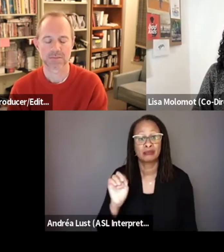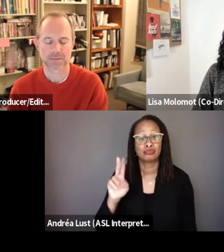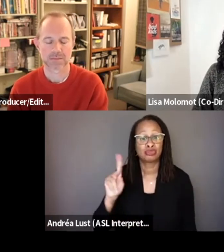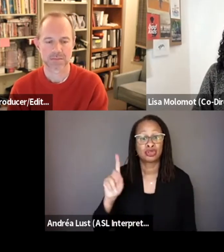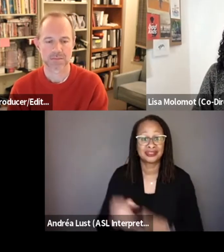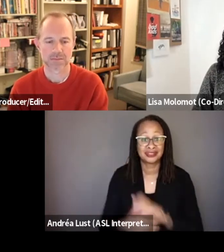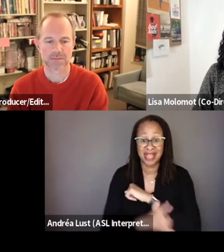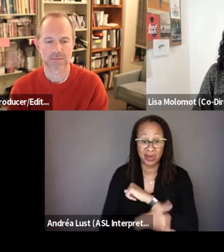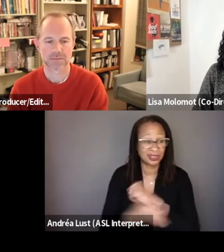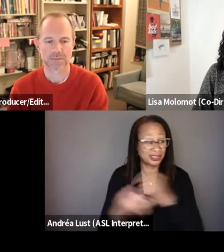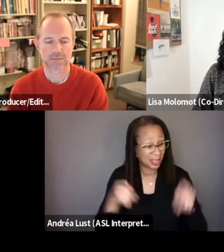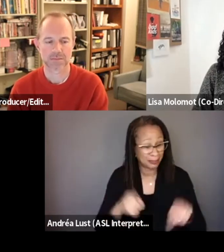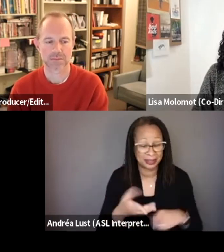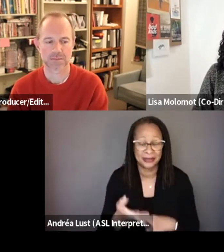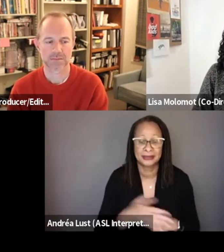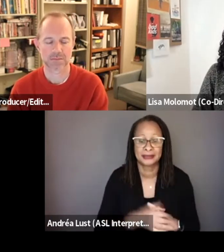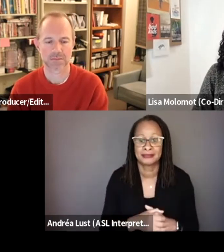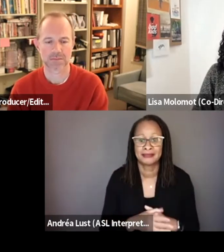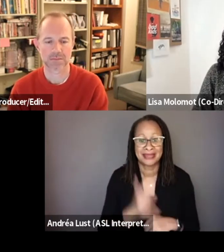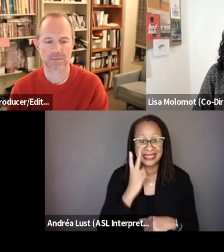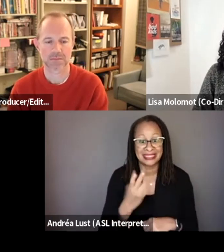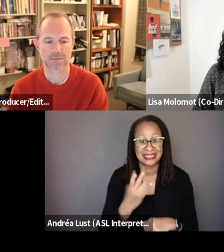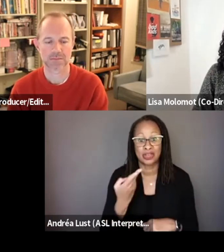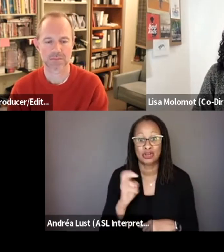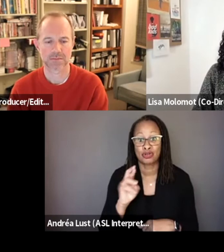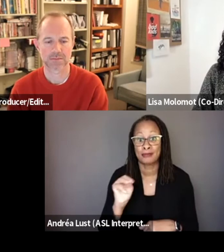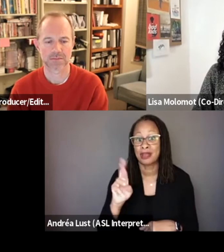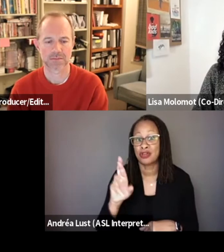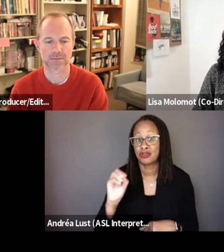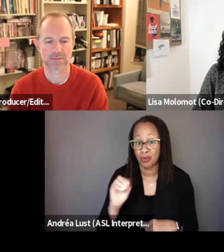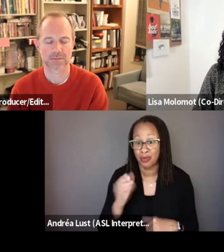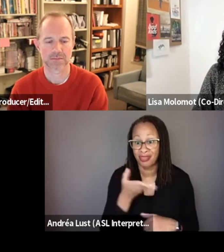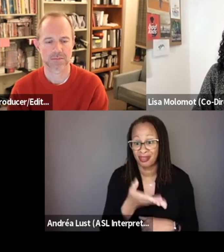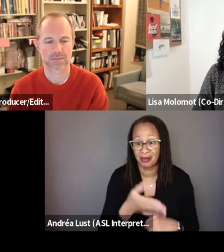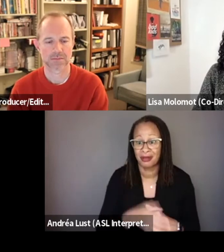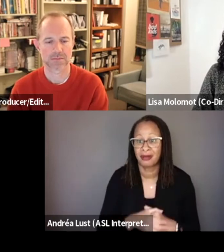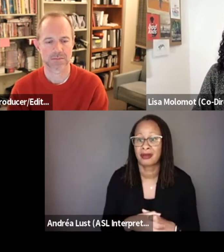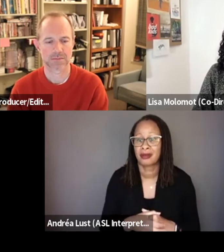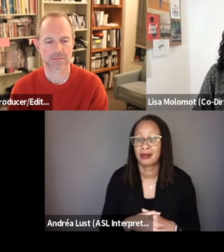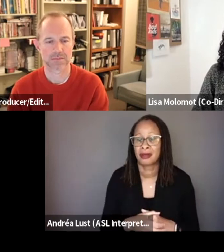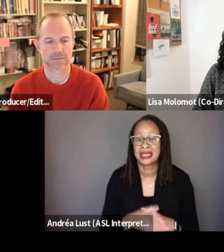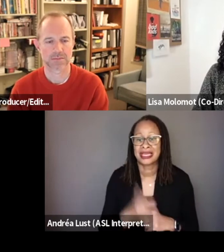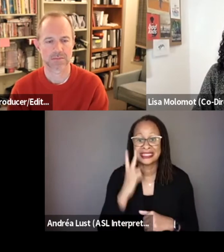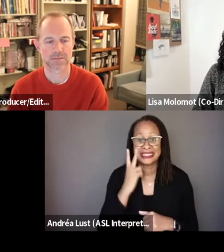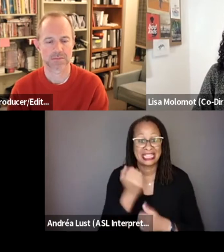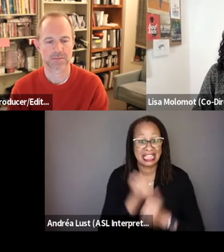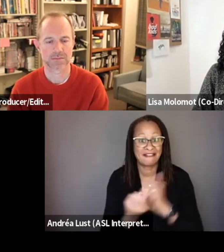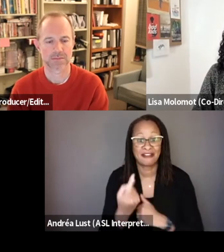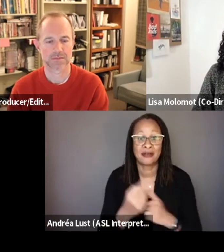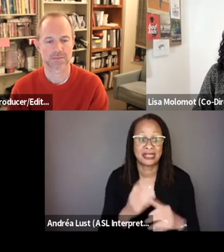And seeing Homero there, seeing everybody, you know, telling his story,